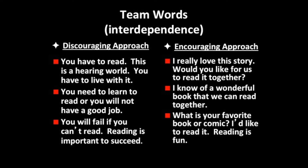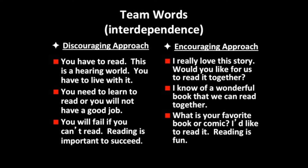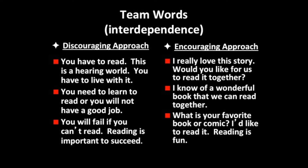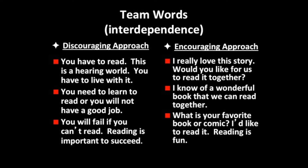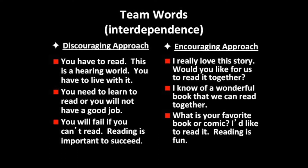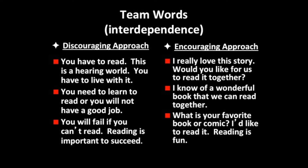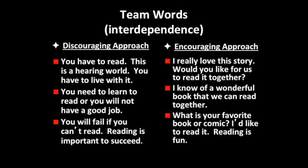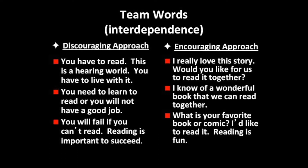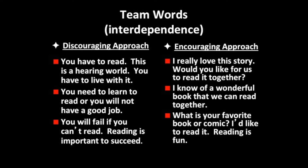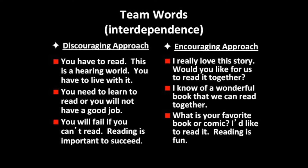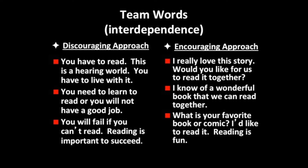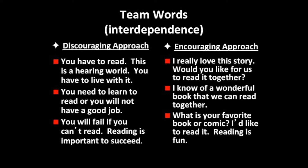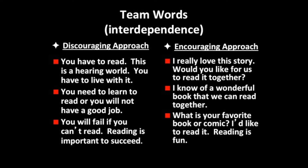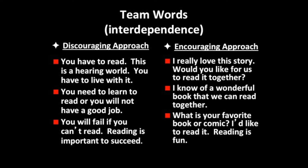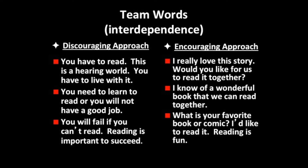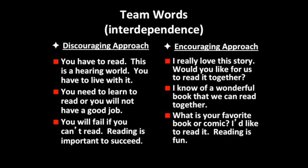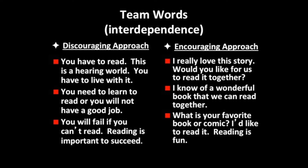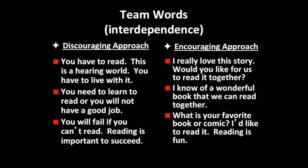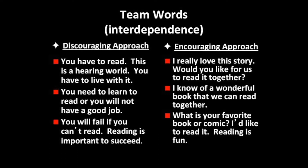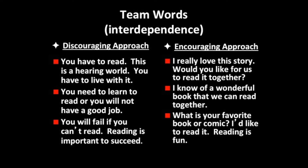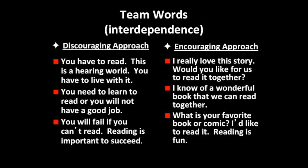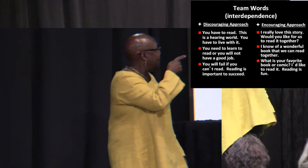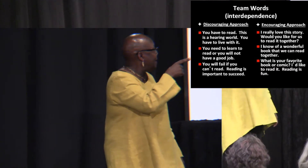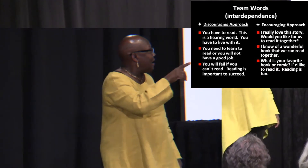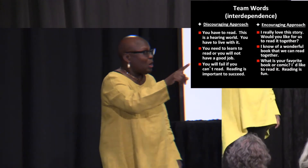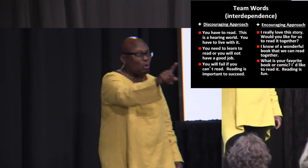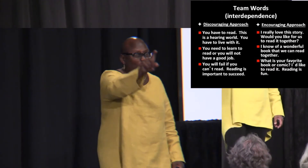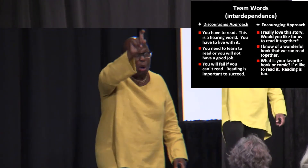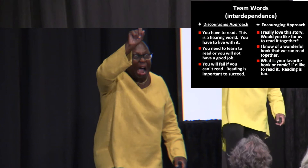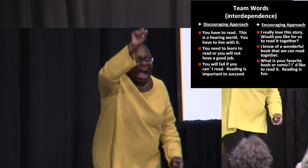Remember, how my son said his students hated reading? I wonder how much of it had to